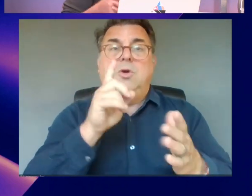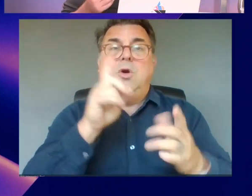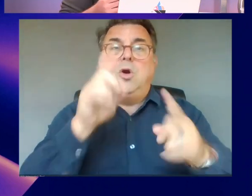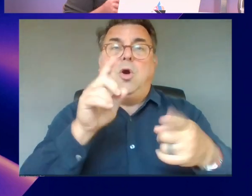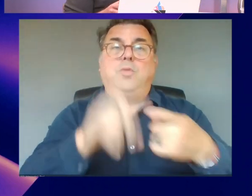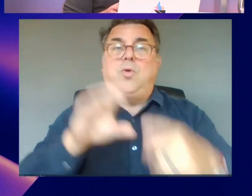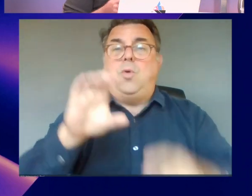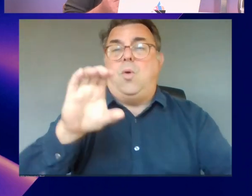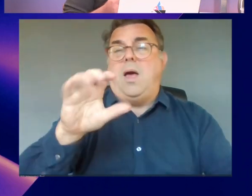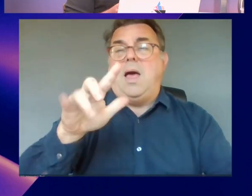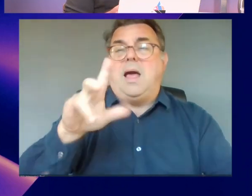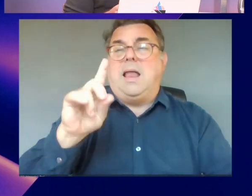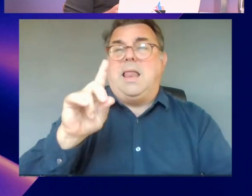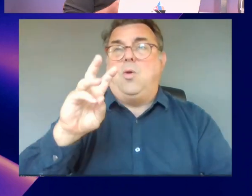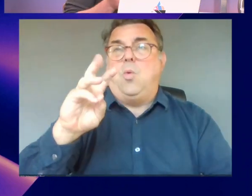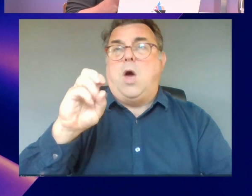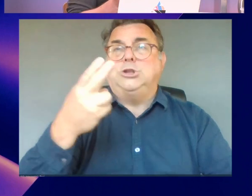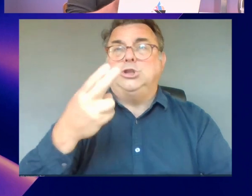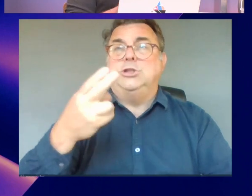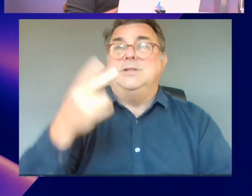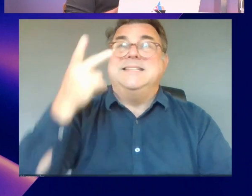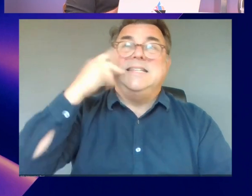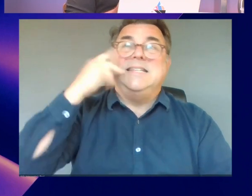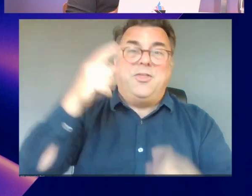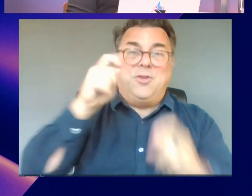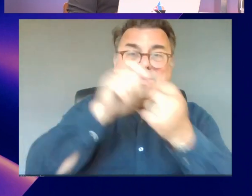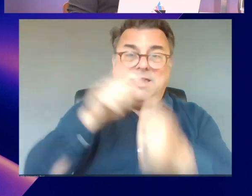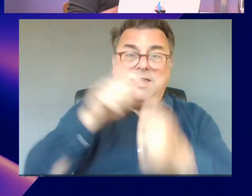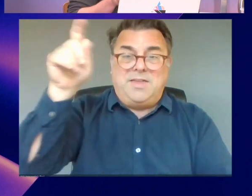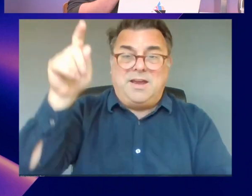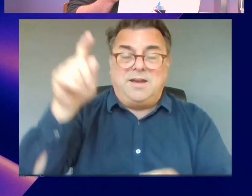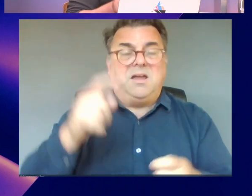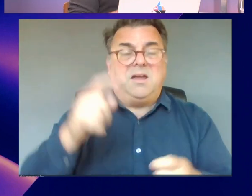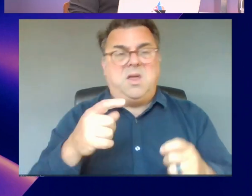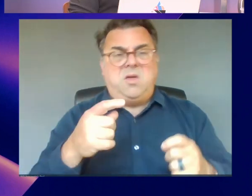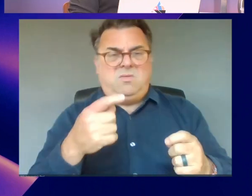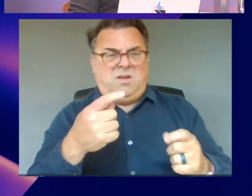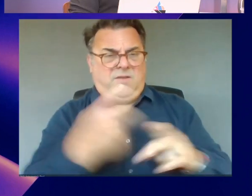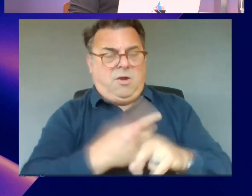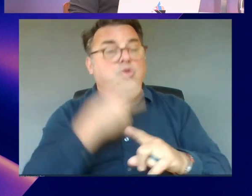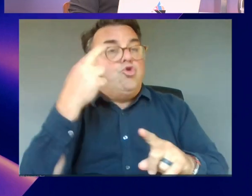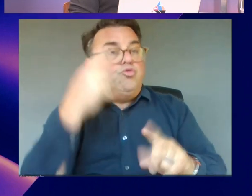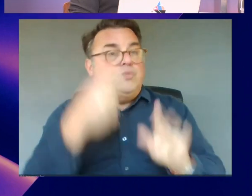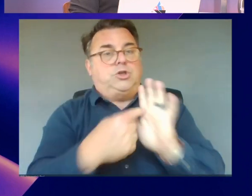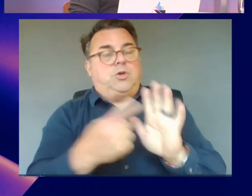and see other log lines, you can do that. Then it gives you, why are we showing this? So the first kind of log sample we found,